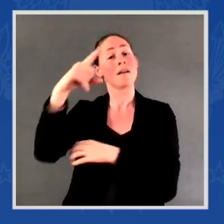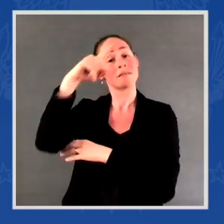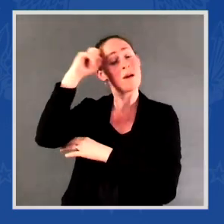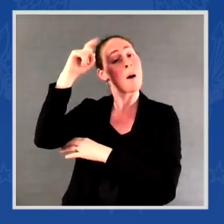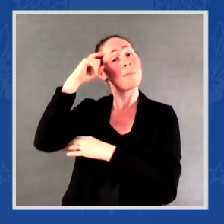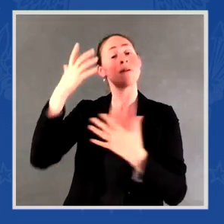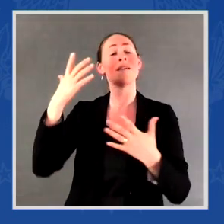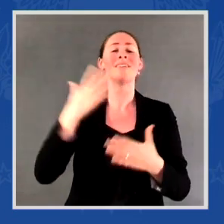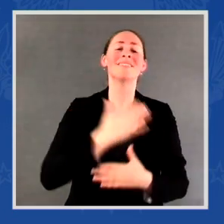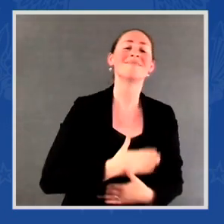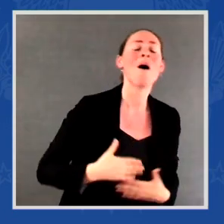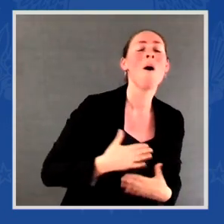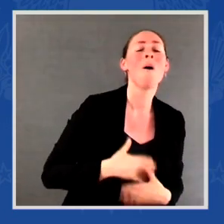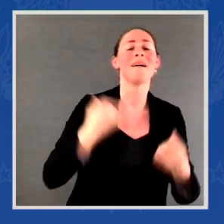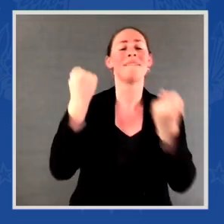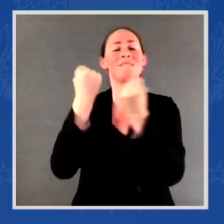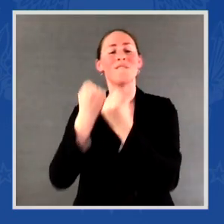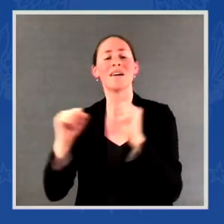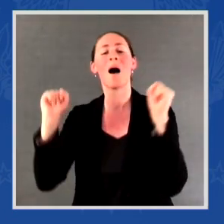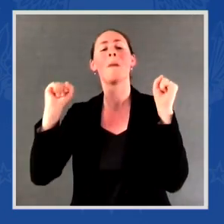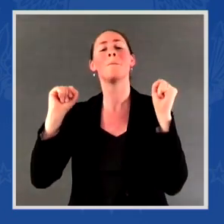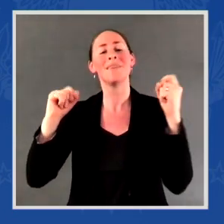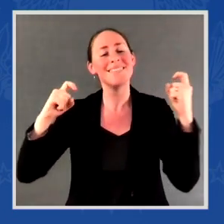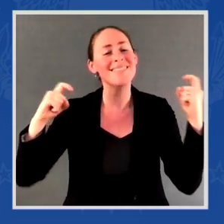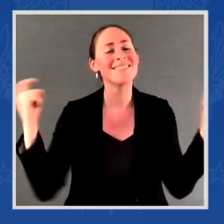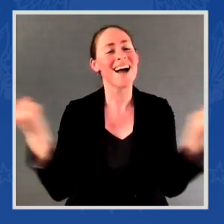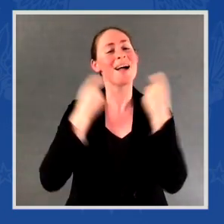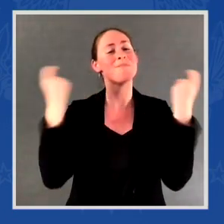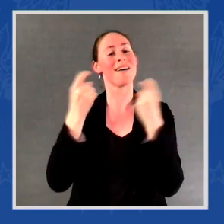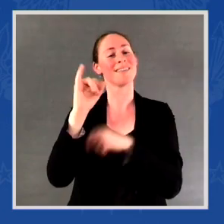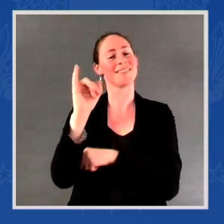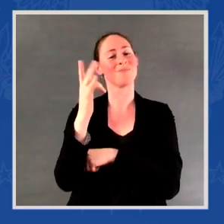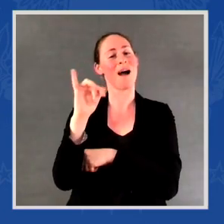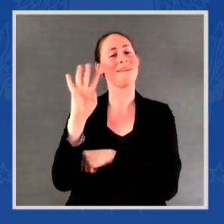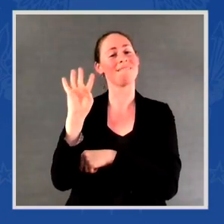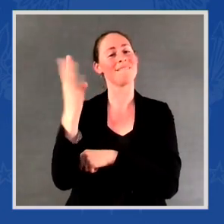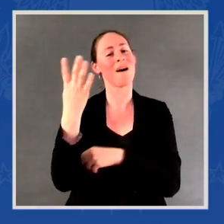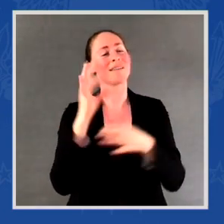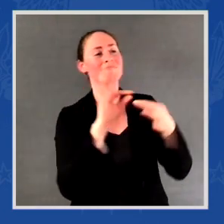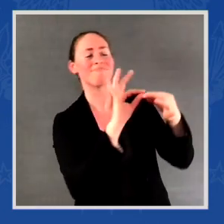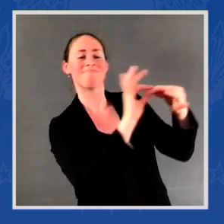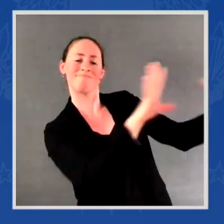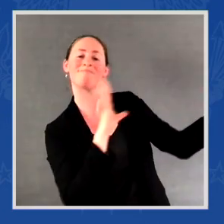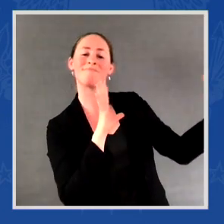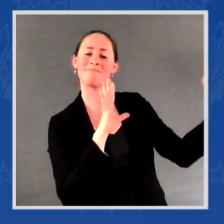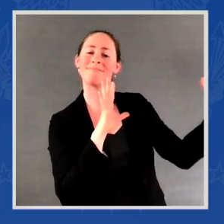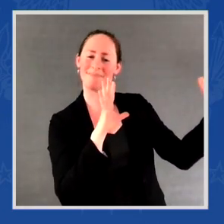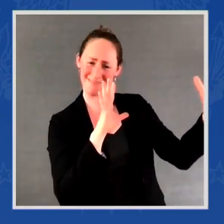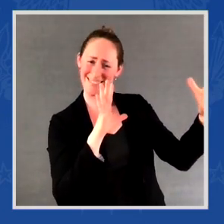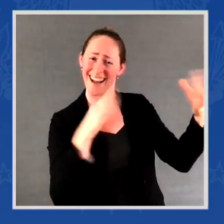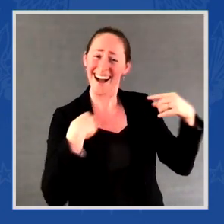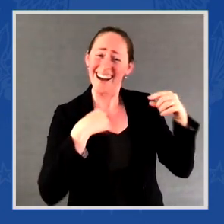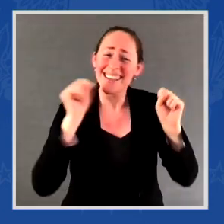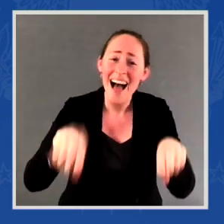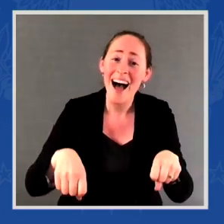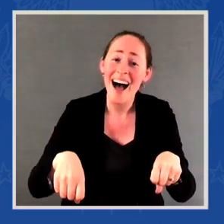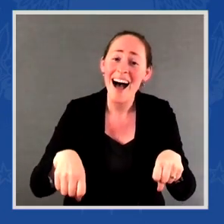Let's celebrate the Fourth of July with the independence from the virus. We can get this done. We -- no, we really can get this done,